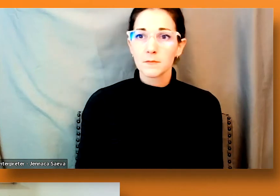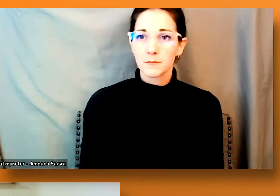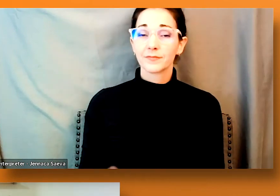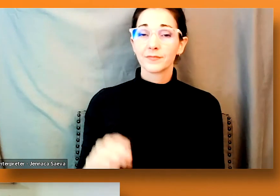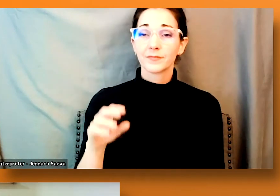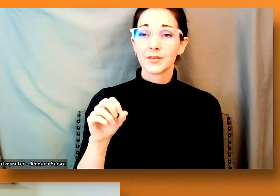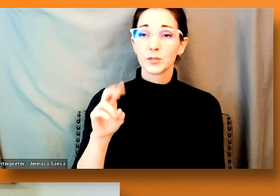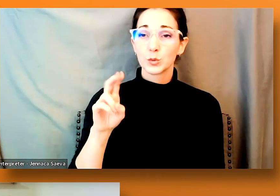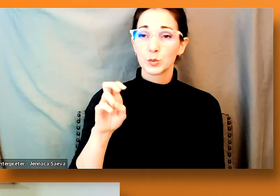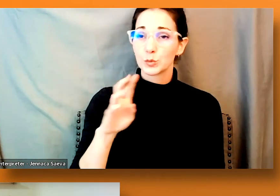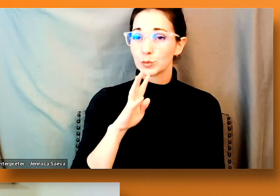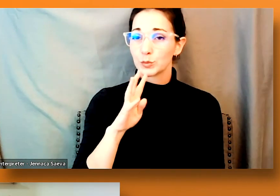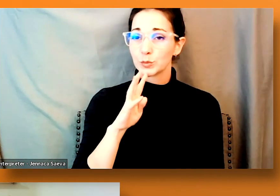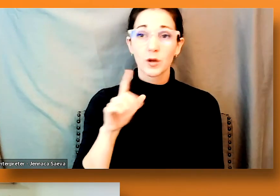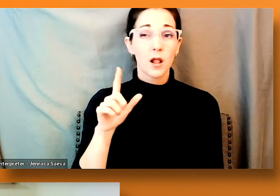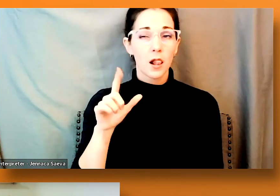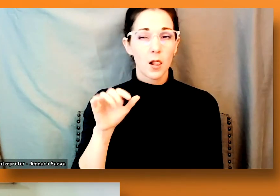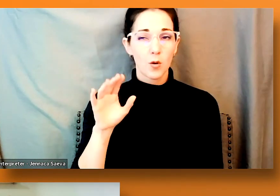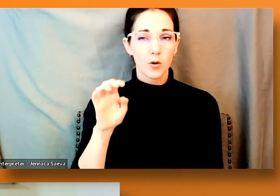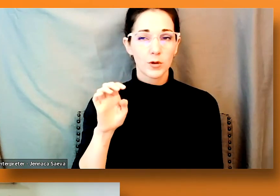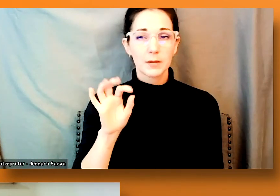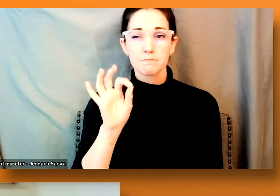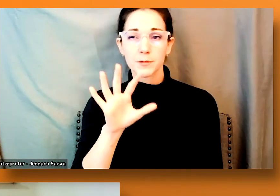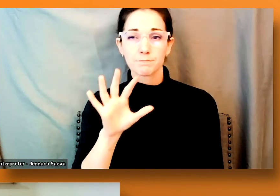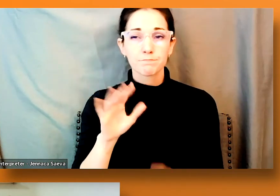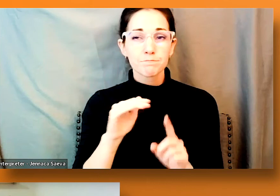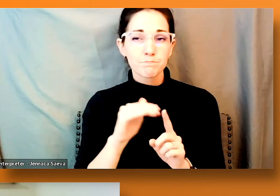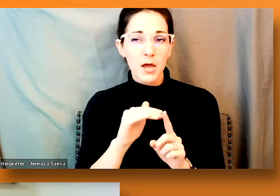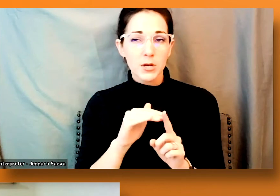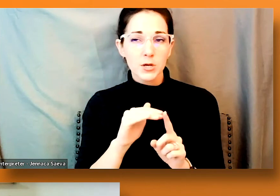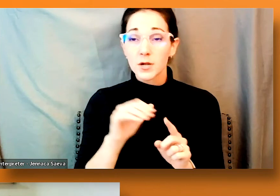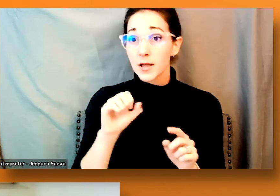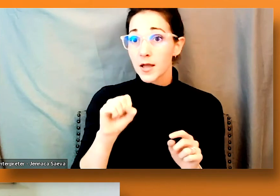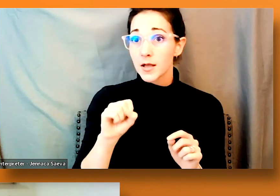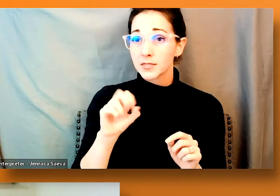Laurie put a reminder in the chat to clarify SRS.